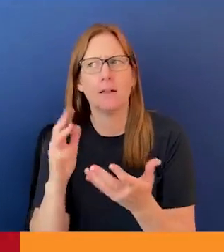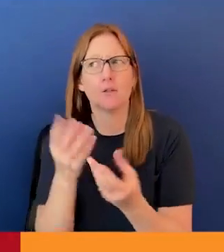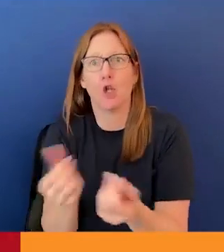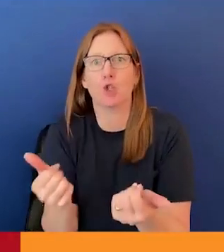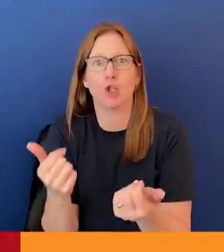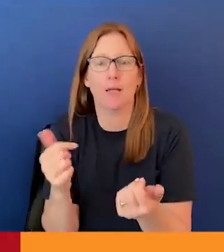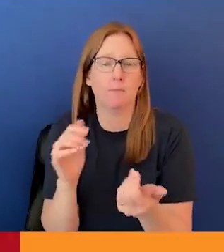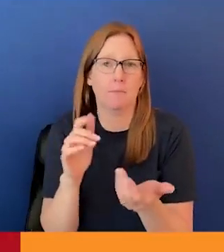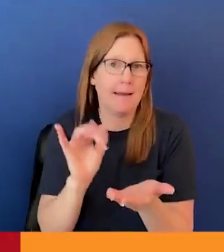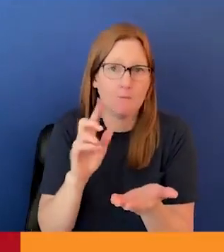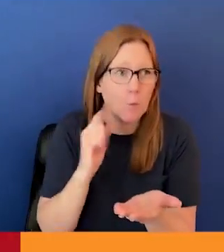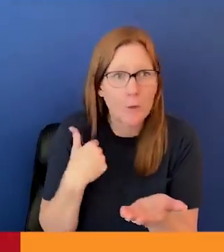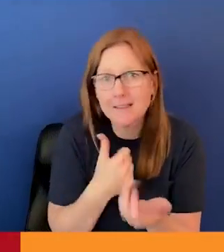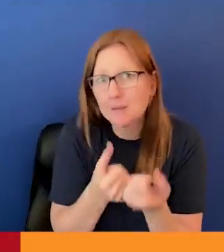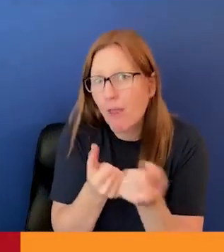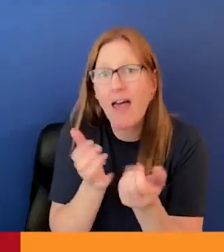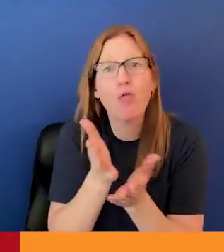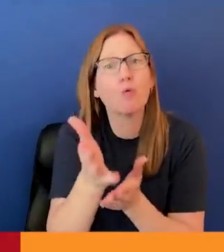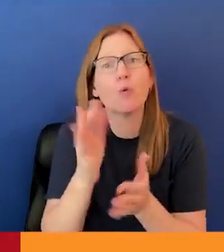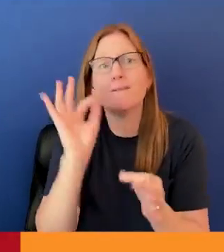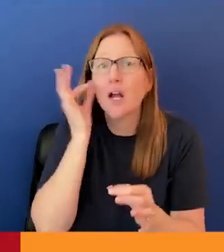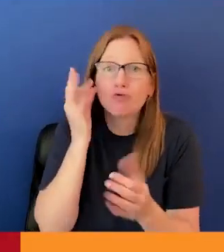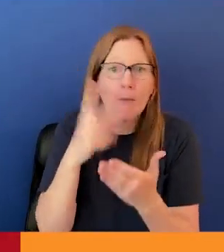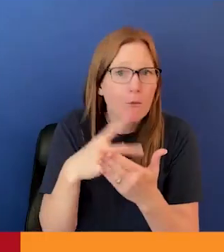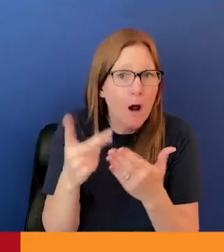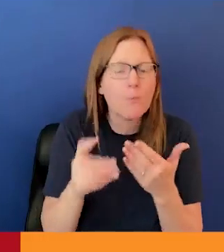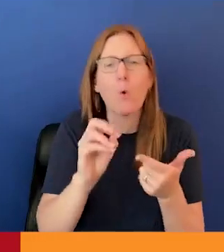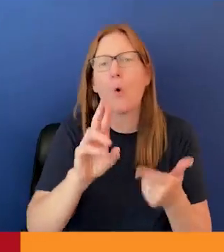scaling through federal programs or the Medicaid waiver systems.